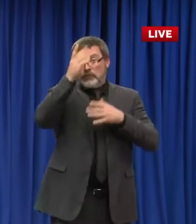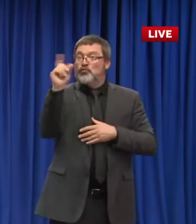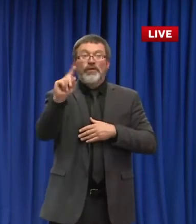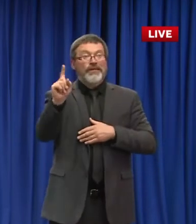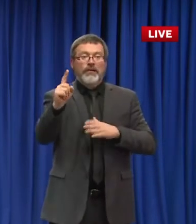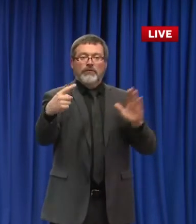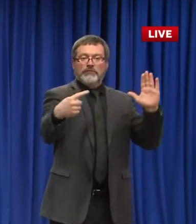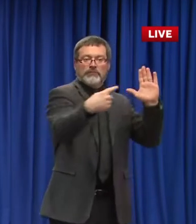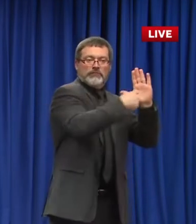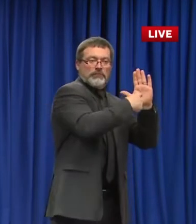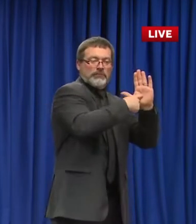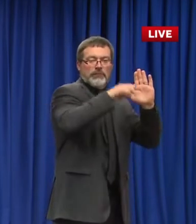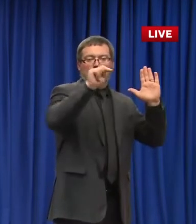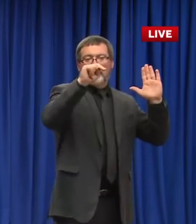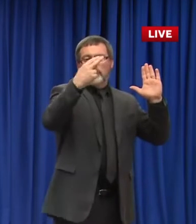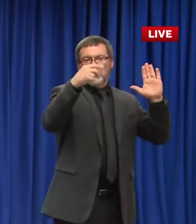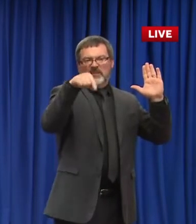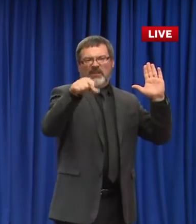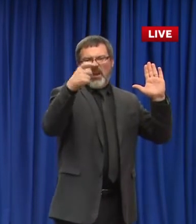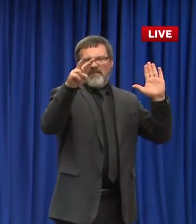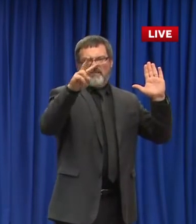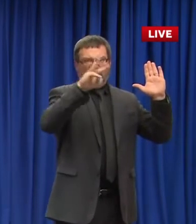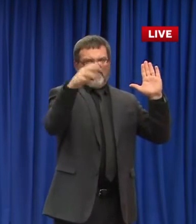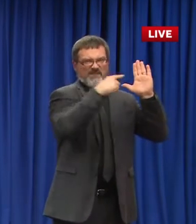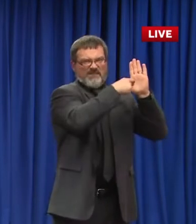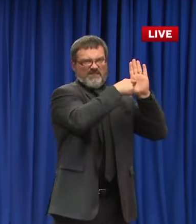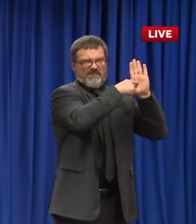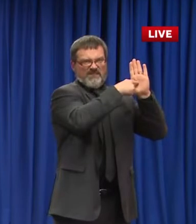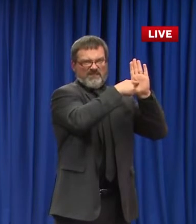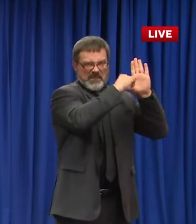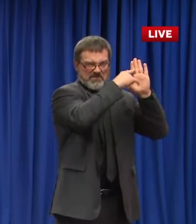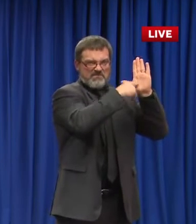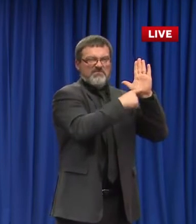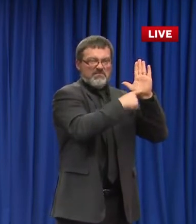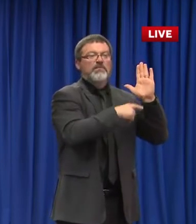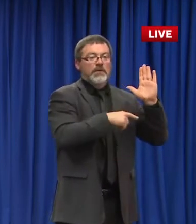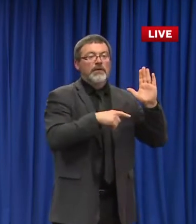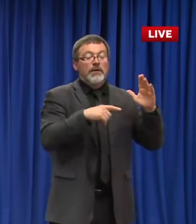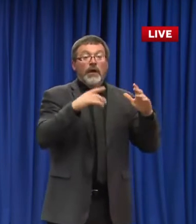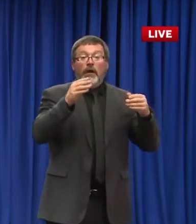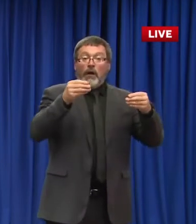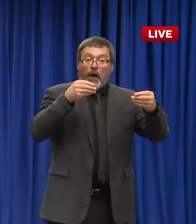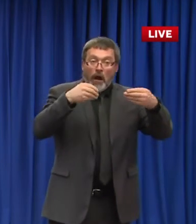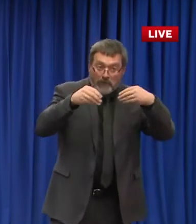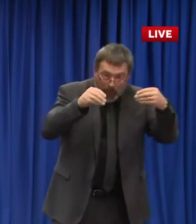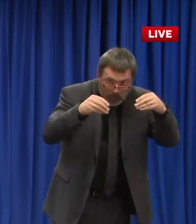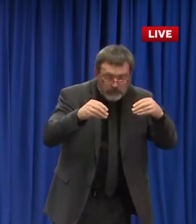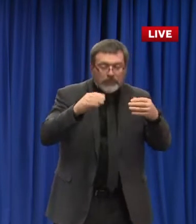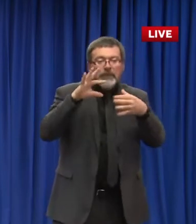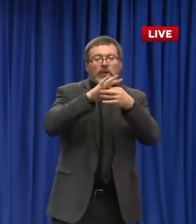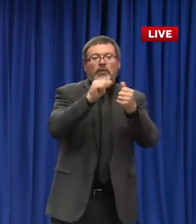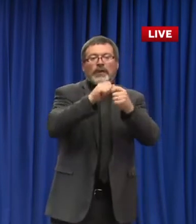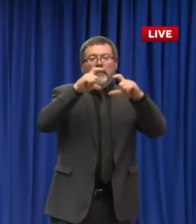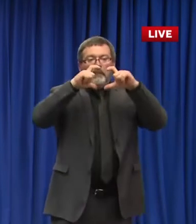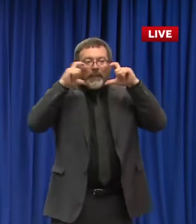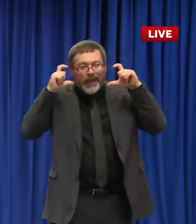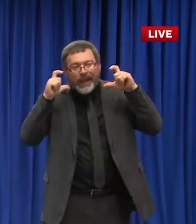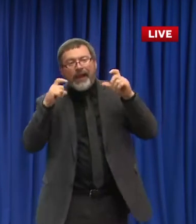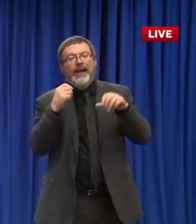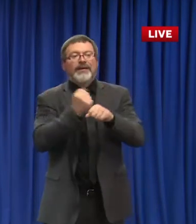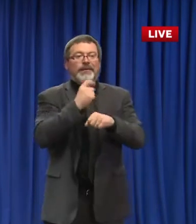AVAILABLE ON THE WEBSITE NOW AND SIMPLY PROVIDES A LITTLE MORE FLEXIBILITY FOR THE INSTRUCTORS IN TERMS OF MASK WEARING A LITTLE MORE FLEXIBILITY IN TERMS OF MAKING SURE THAT THE KIDS ARE